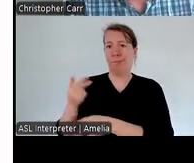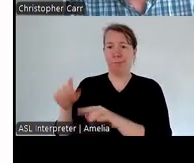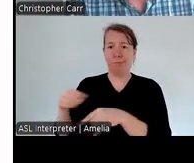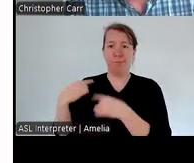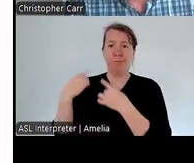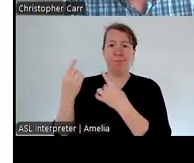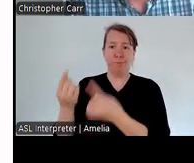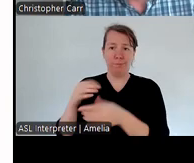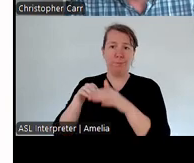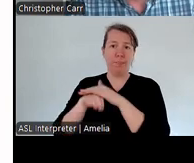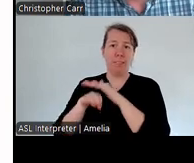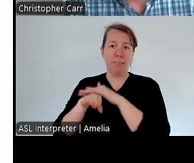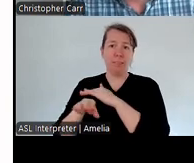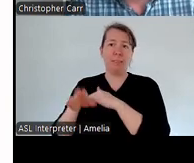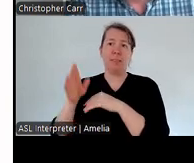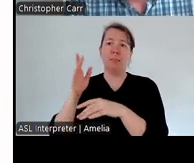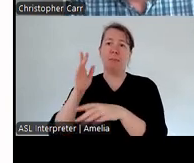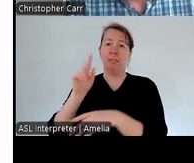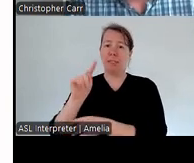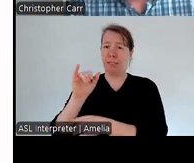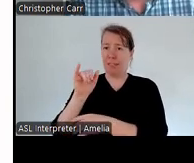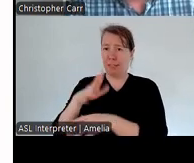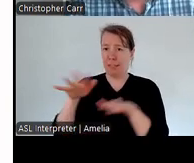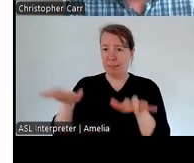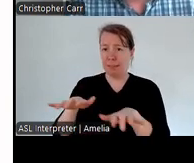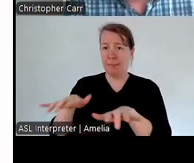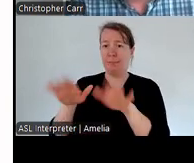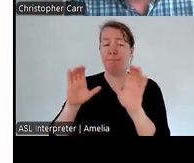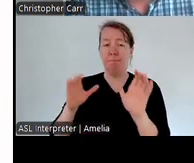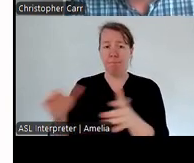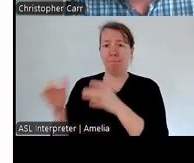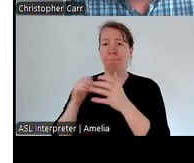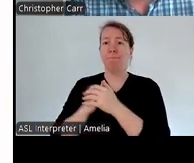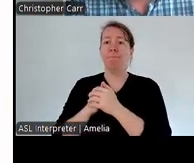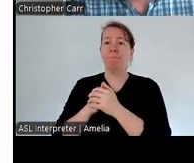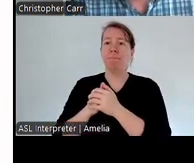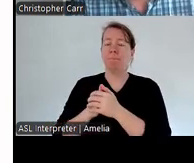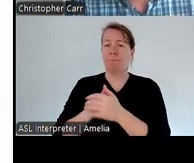Accessibility Task Force. The focus of our work has been on translating descriptive